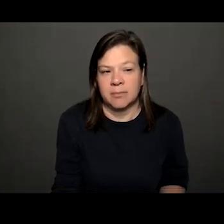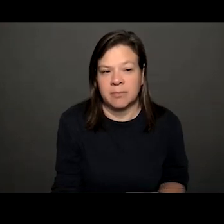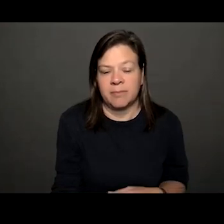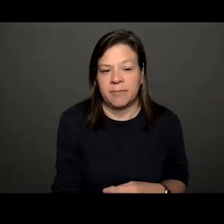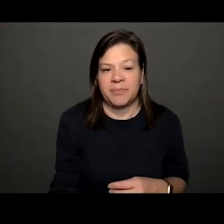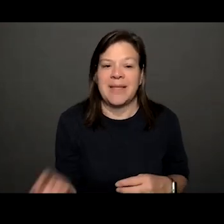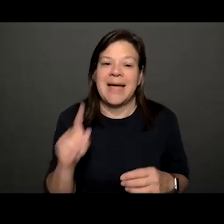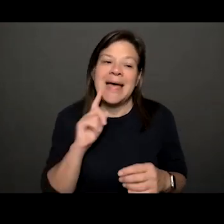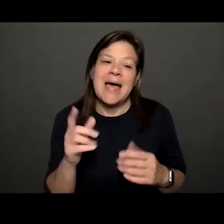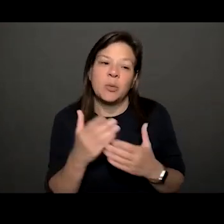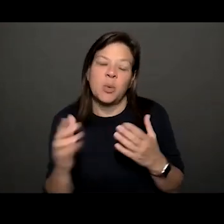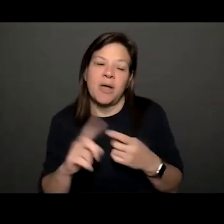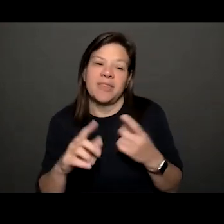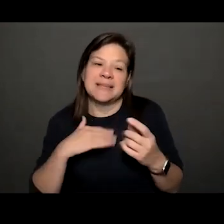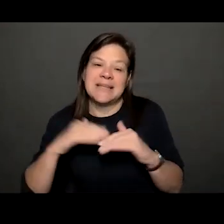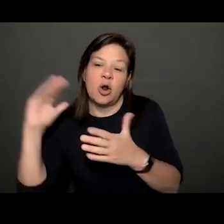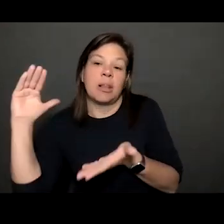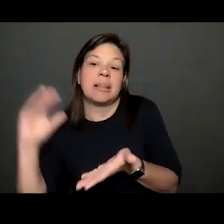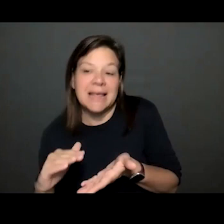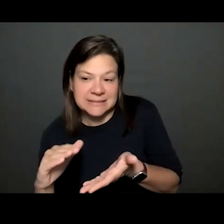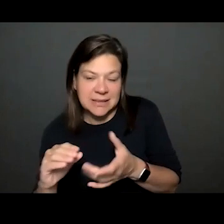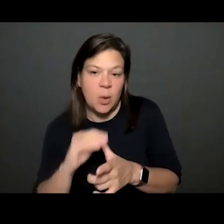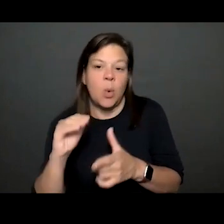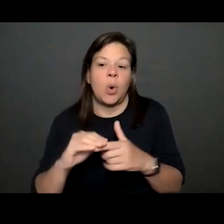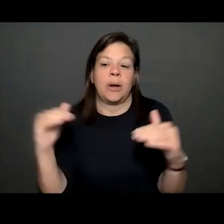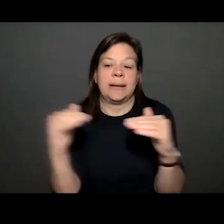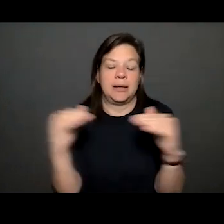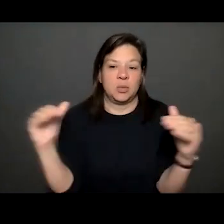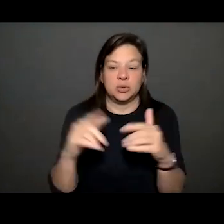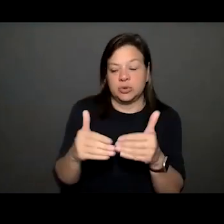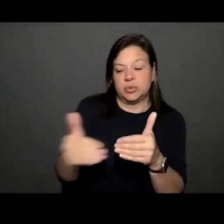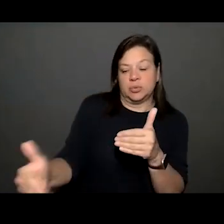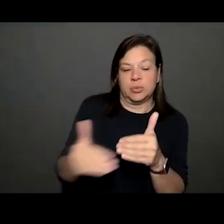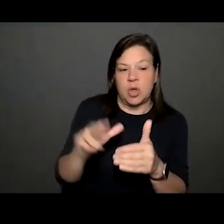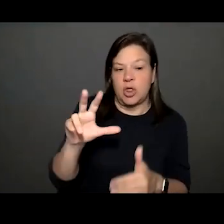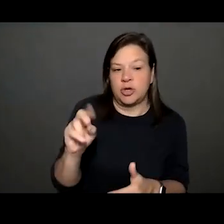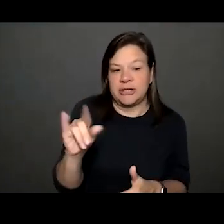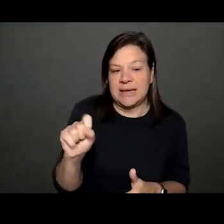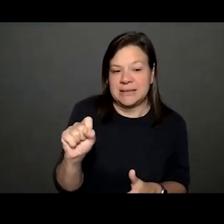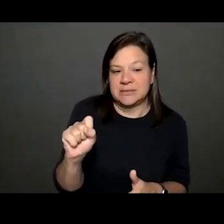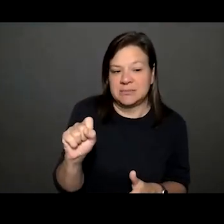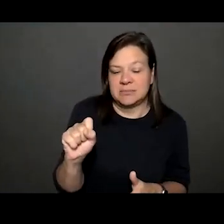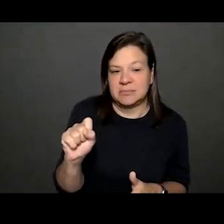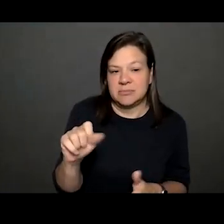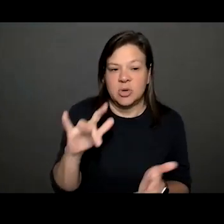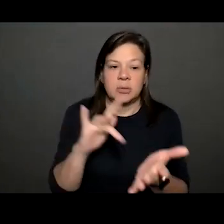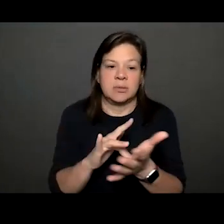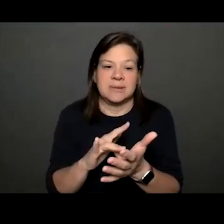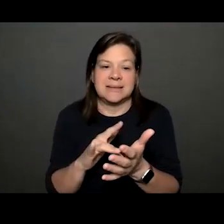EQUAL TO 30 DAYS IN THE FUTURE. NOW IF I HIT SEND, THE CAMP WISE IS THE FIRST ONE THAT